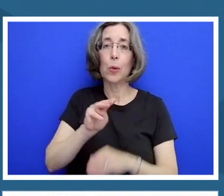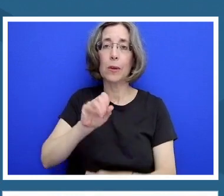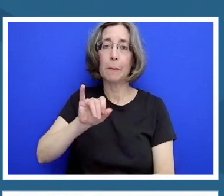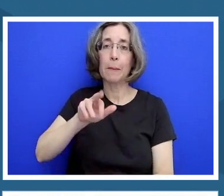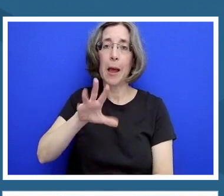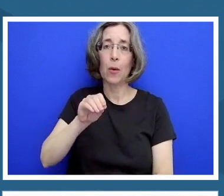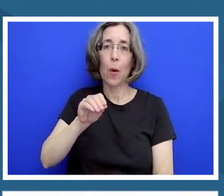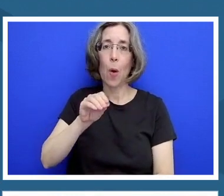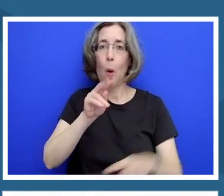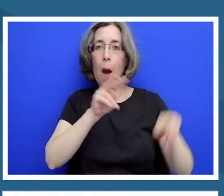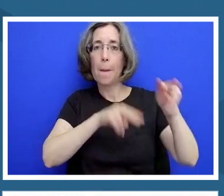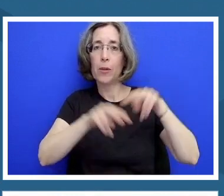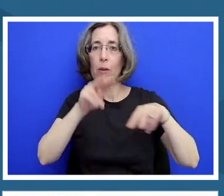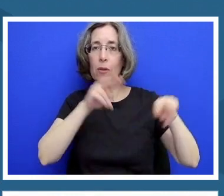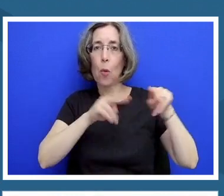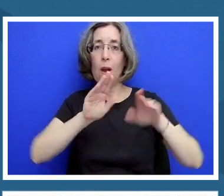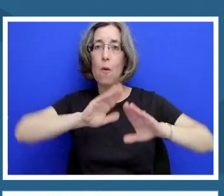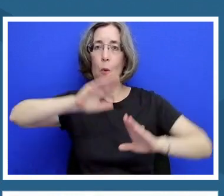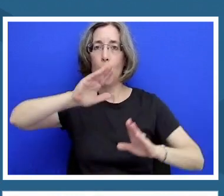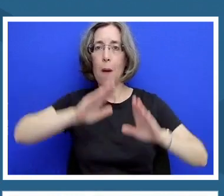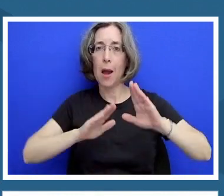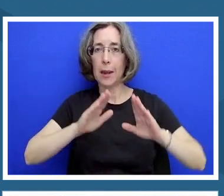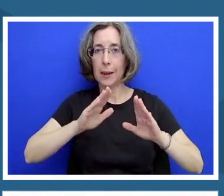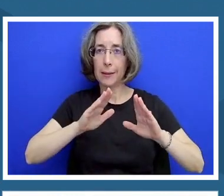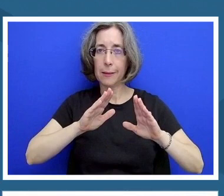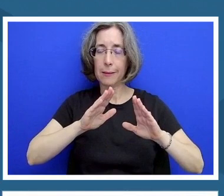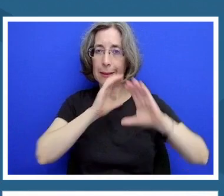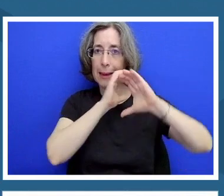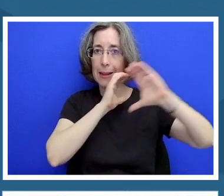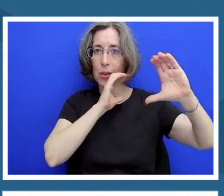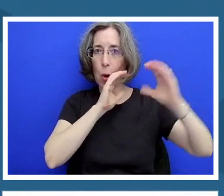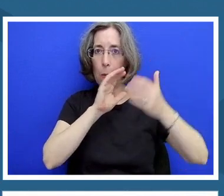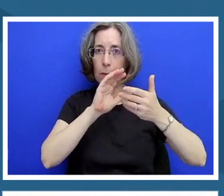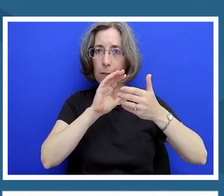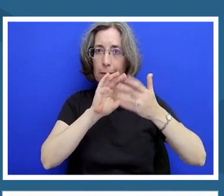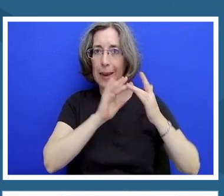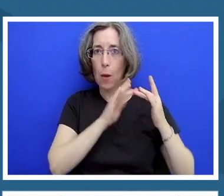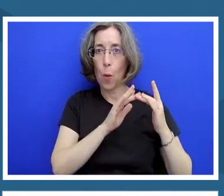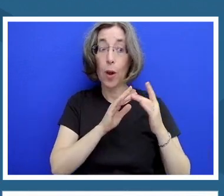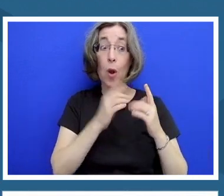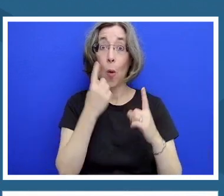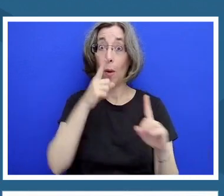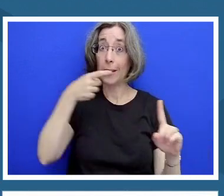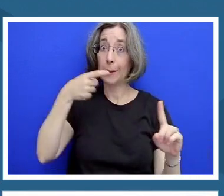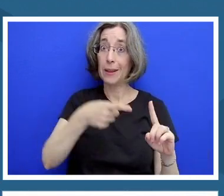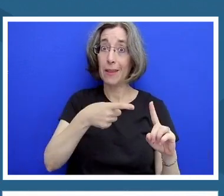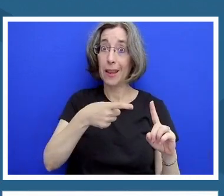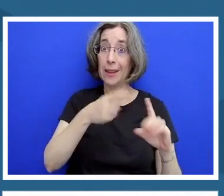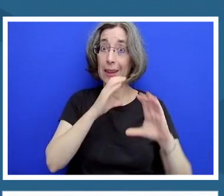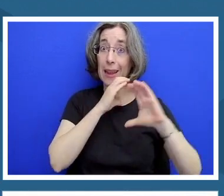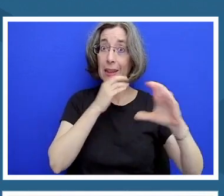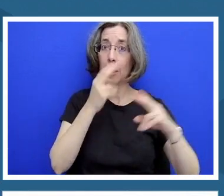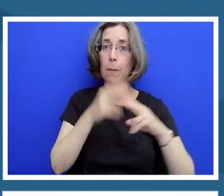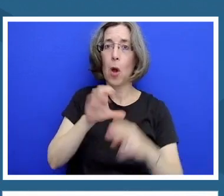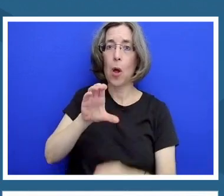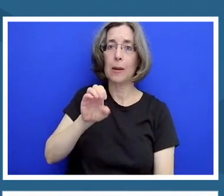actually going to be using a particular telescope in the network called cecilia cecilia is named after cecilia payne